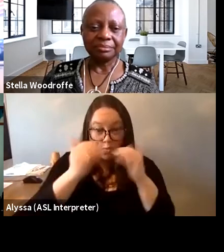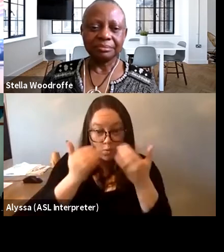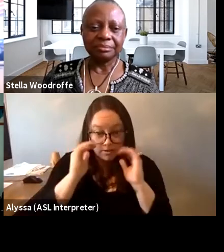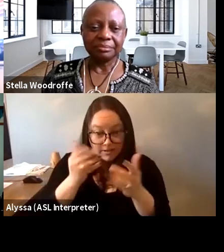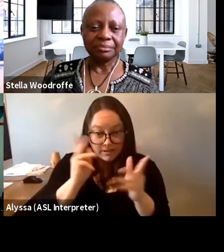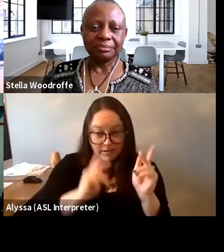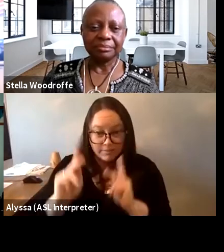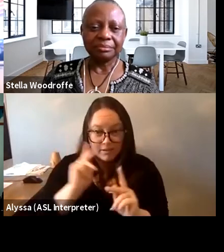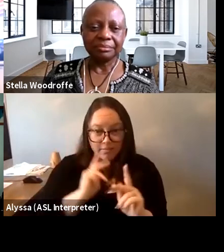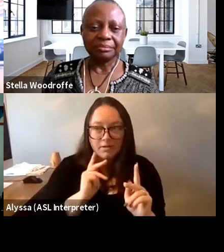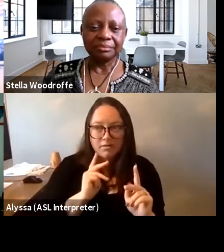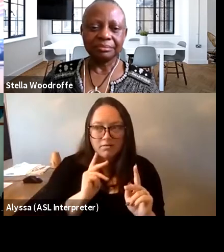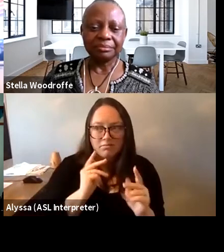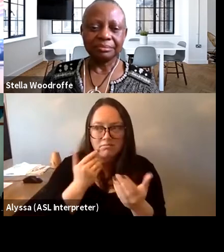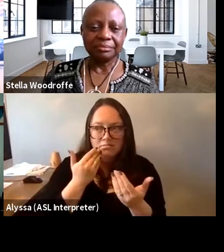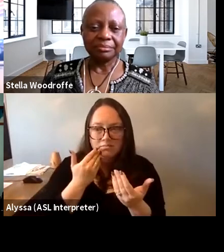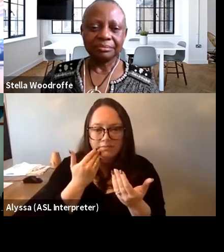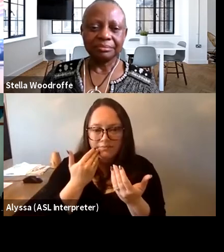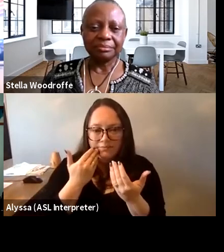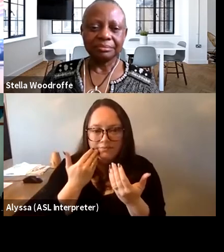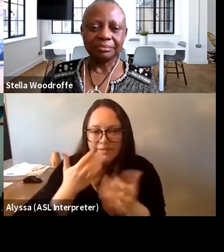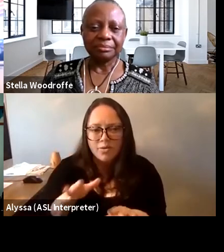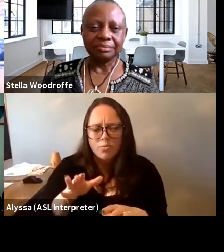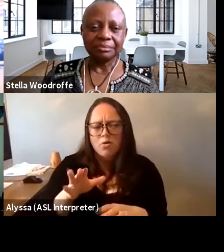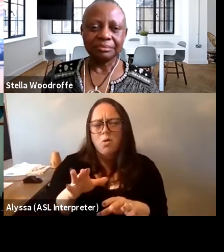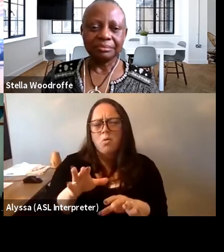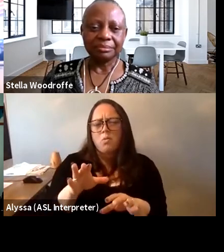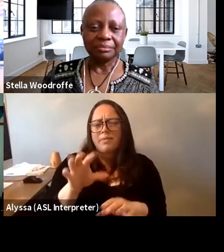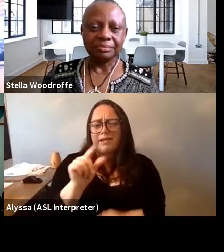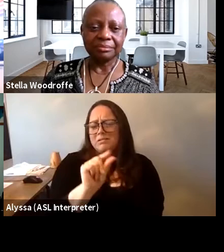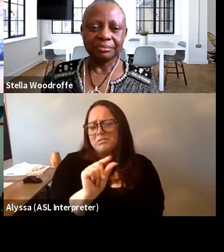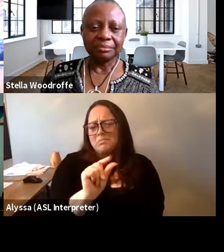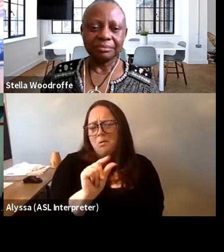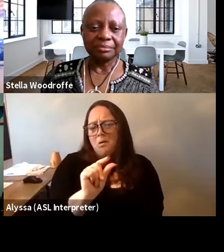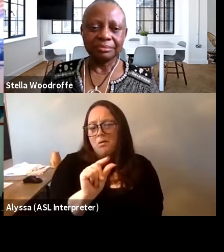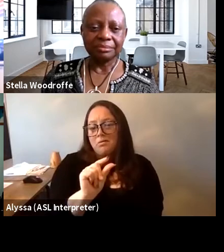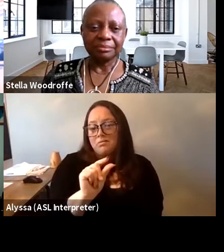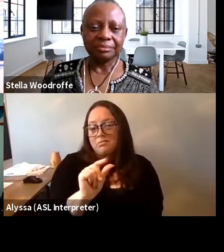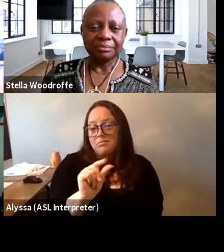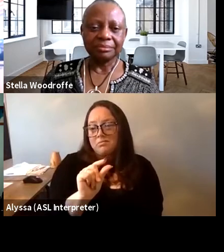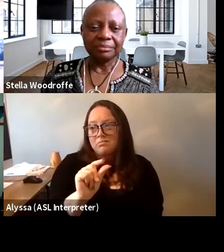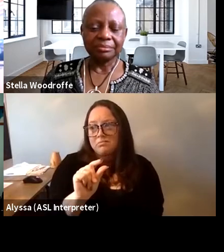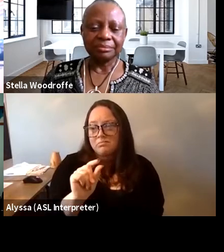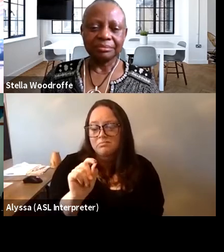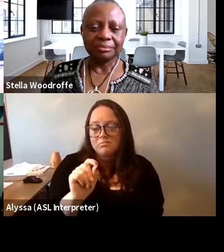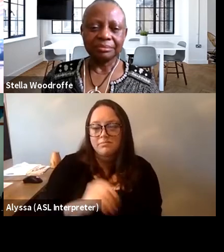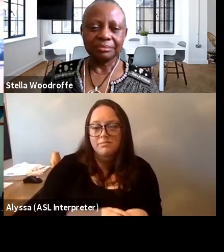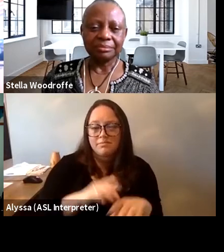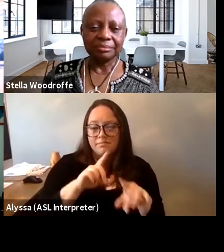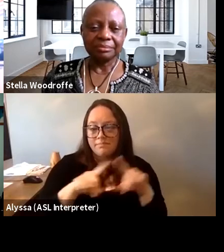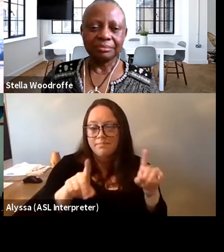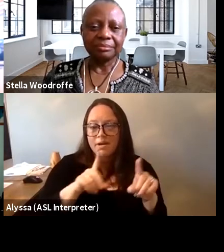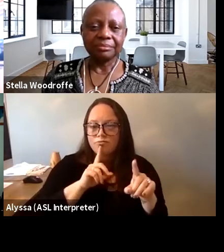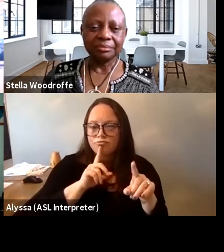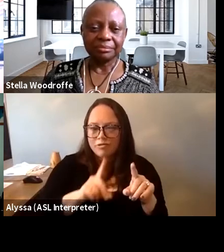don't know that it's just a small thing. But it is, but at the end of the day, the day will get better. And like what Walt